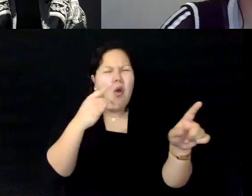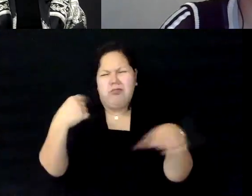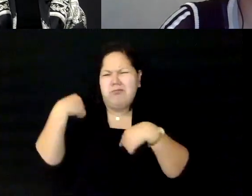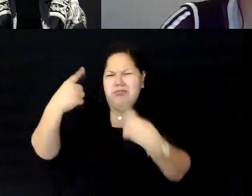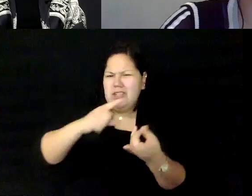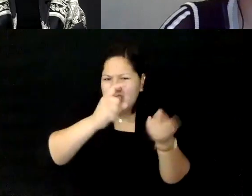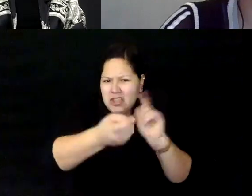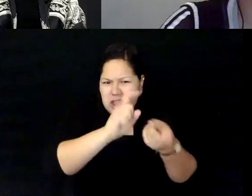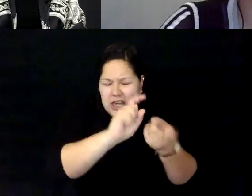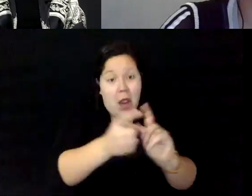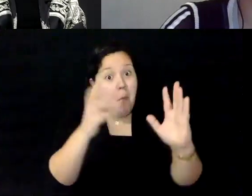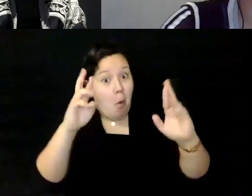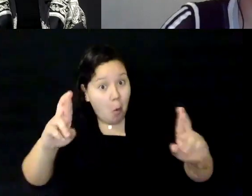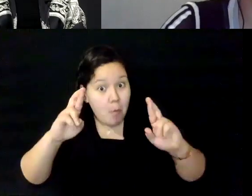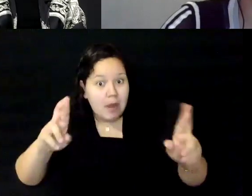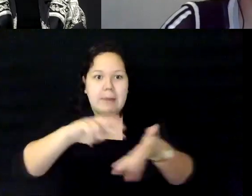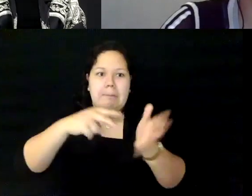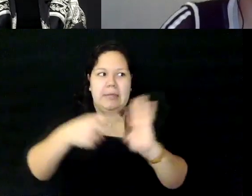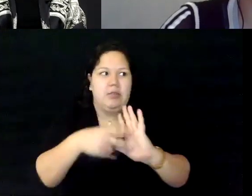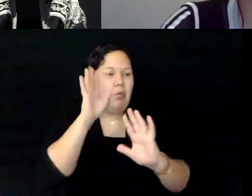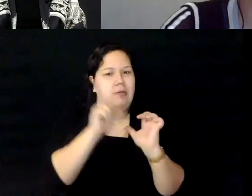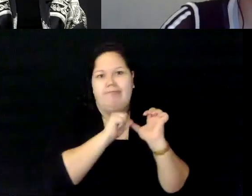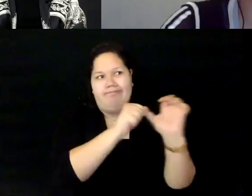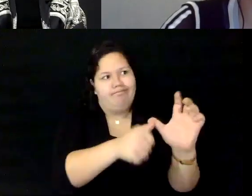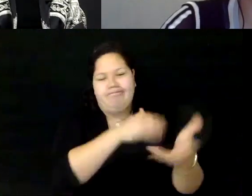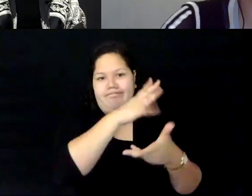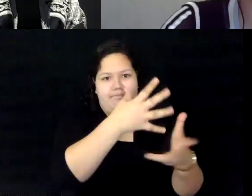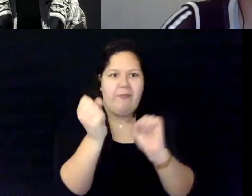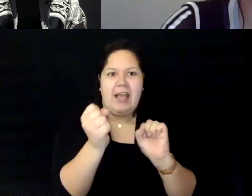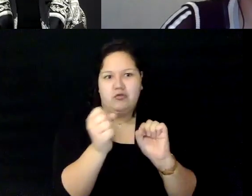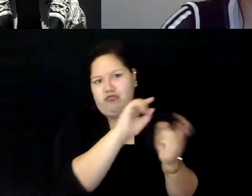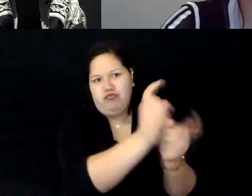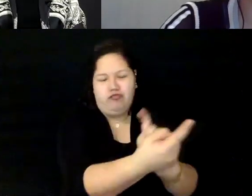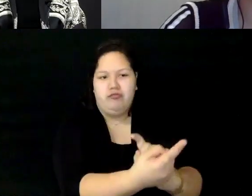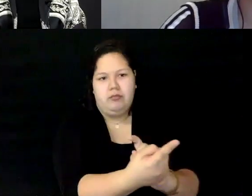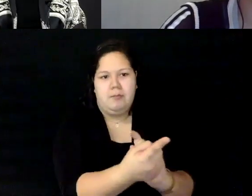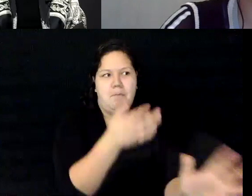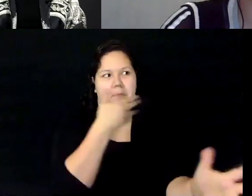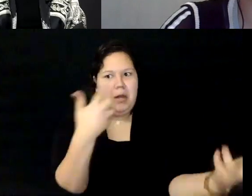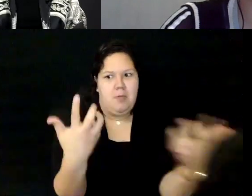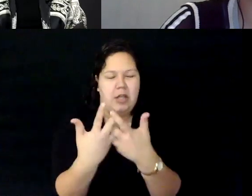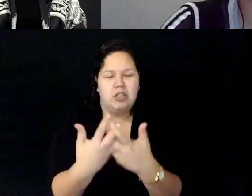And I hope that just evolves quicker, you know, in a way that like, curators, at least